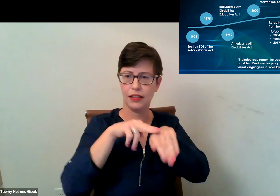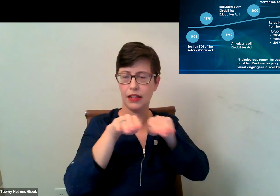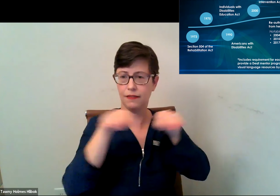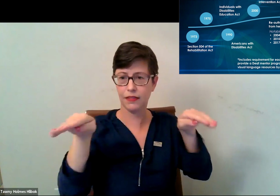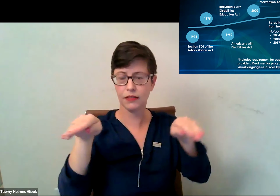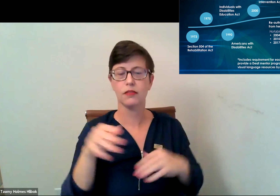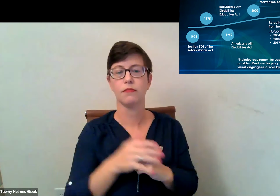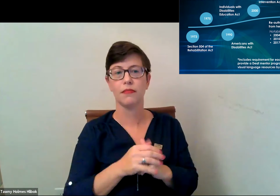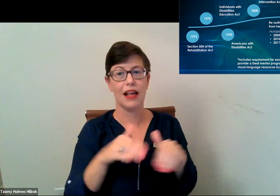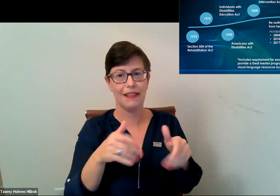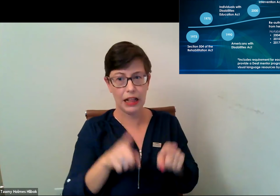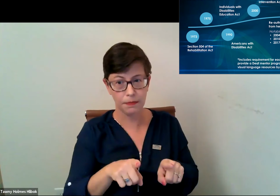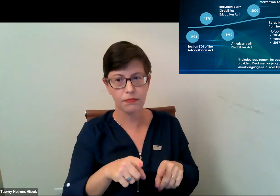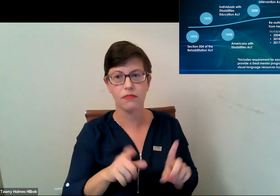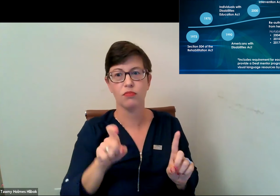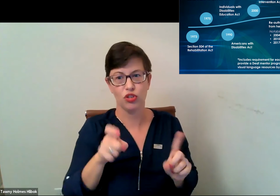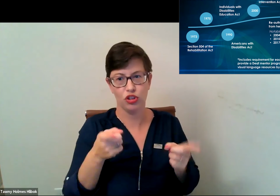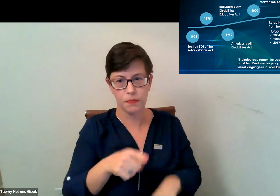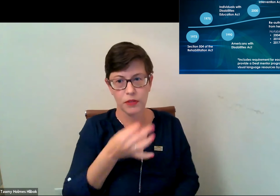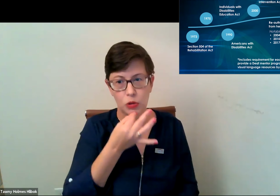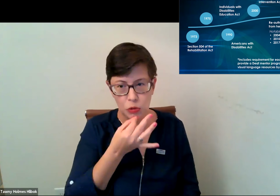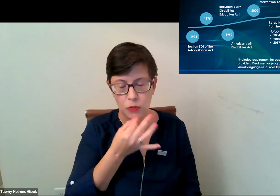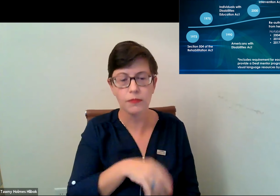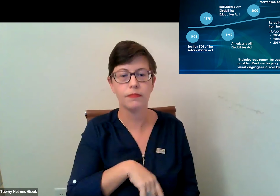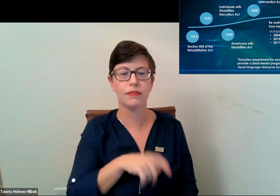The appropriate milestones, and this also needs to happen on a national level, it hasn't